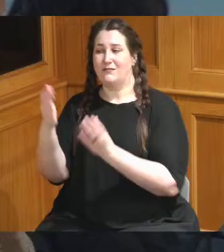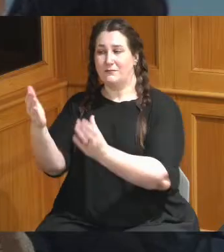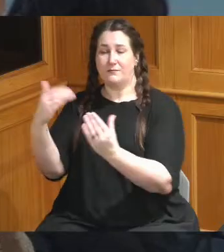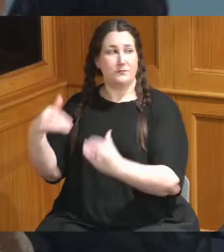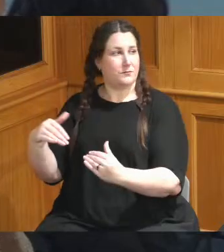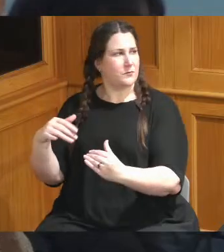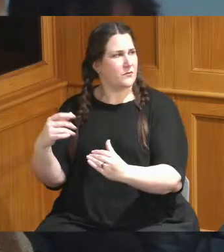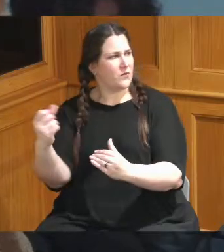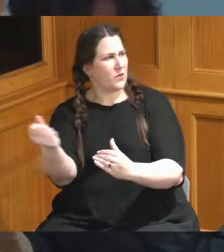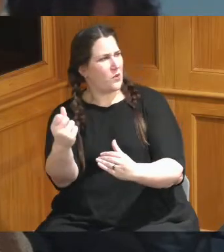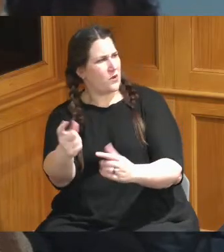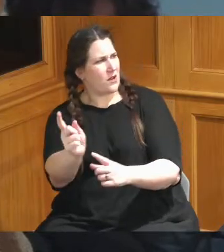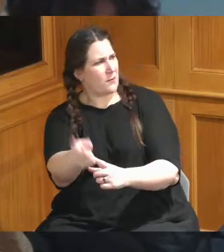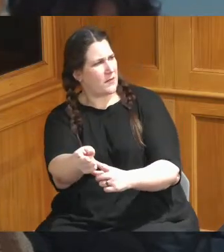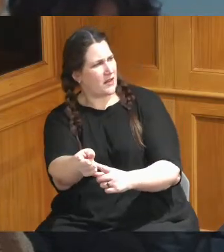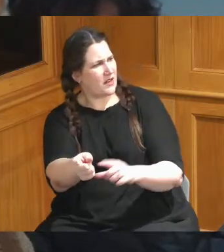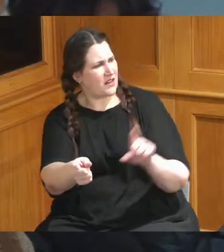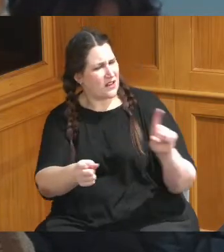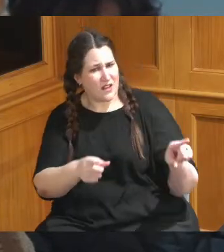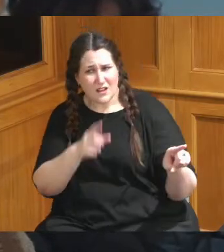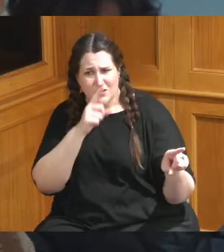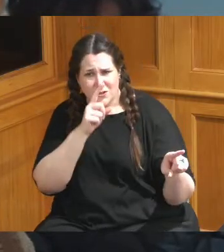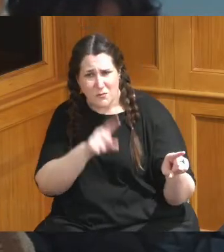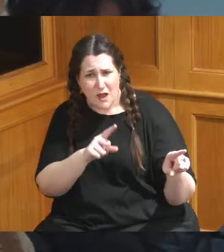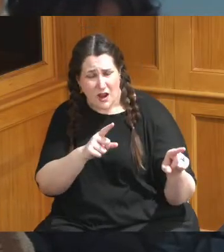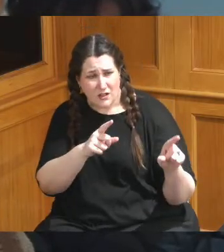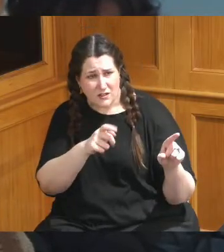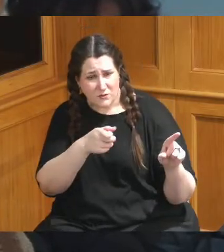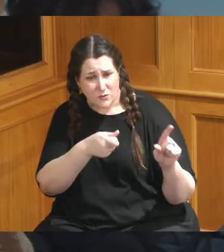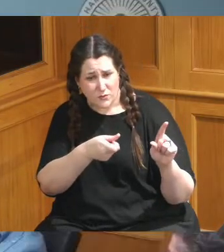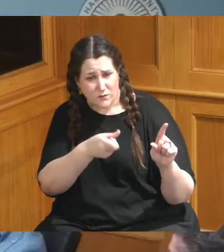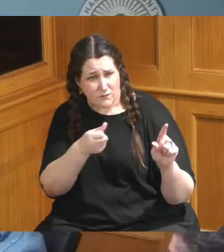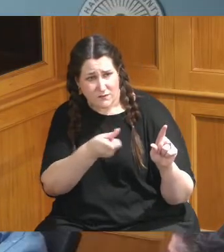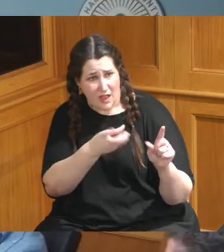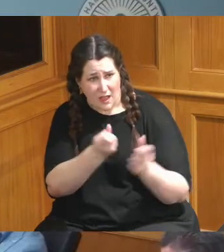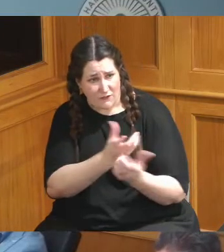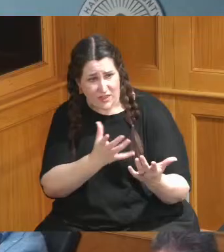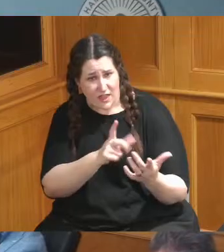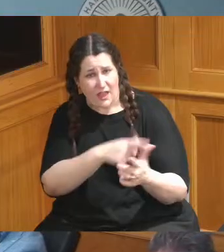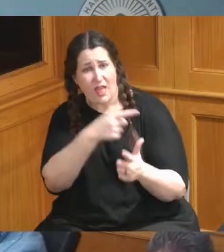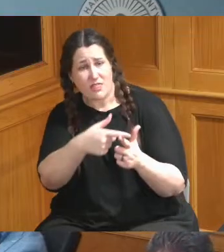snow and ice. Yes. Yes. Is it okay if he goes through all of them and then we vote? Okay. the